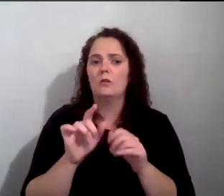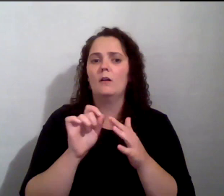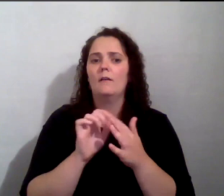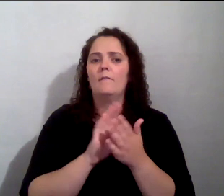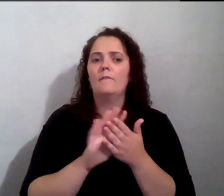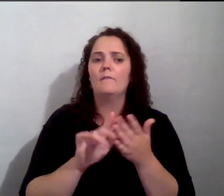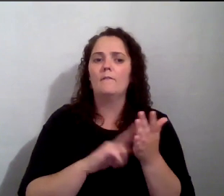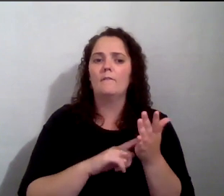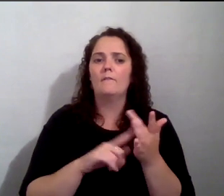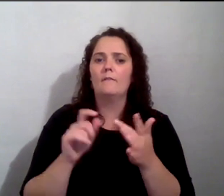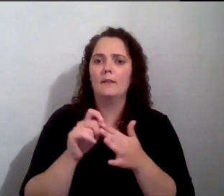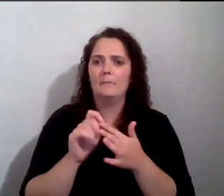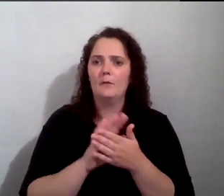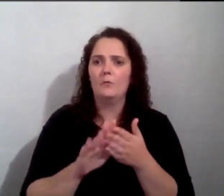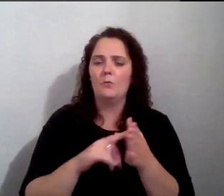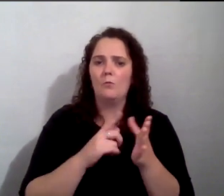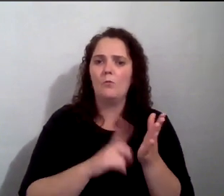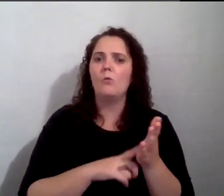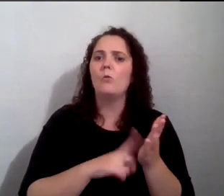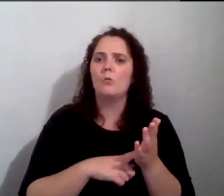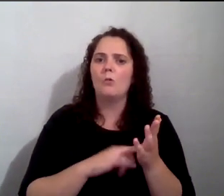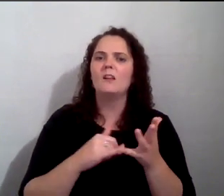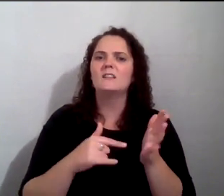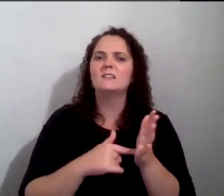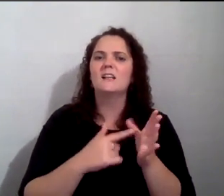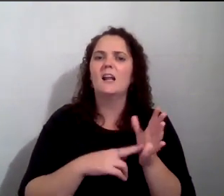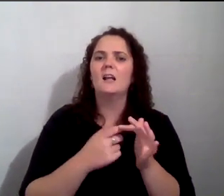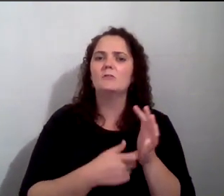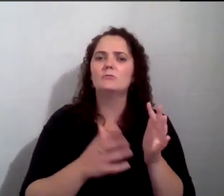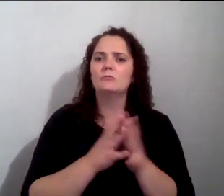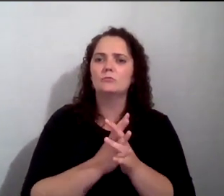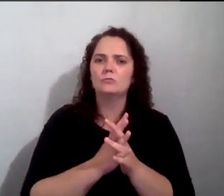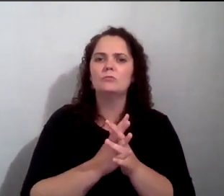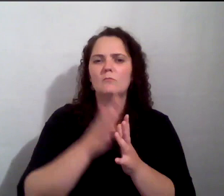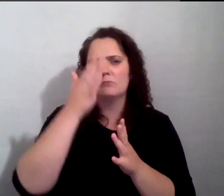Coronavirus happened, Phillip Hall at St Andrews War Memorial